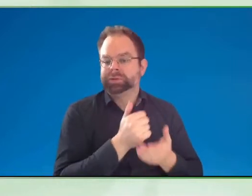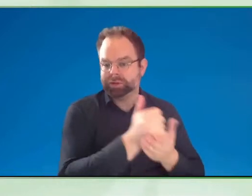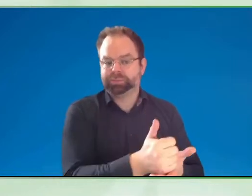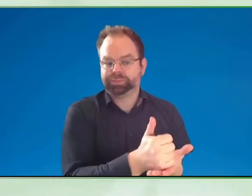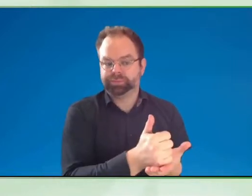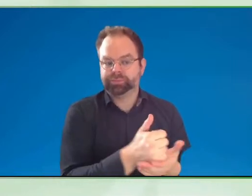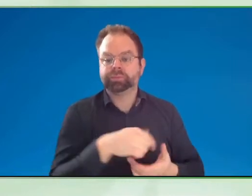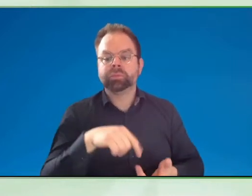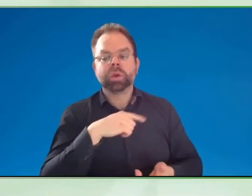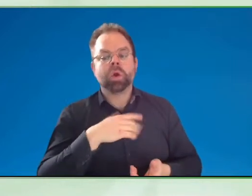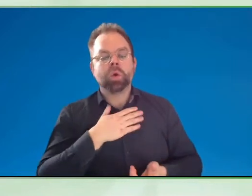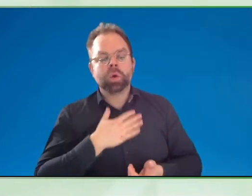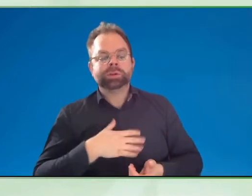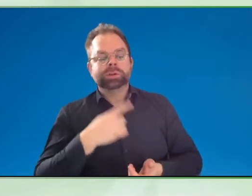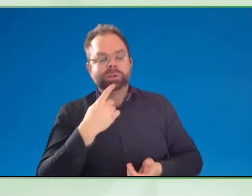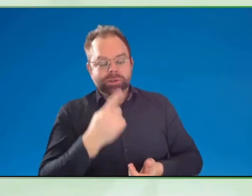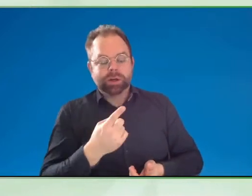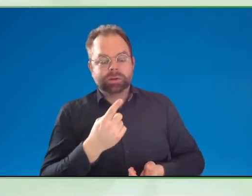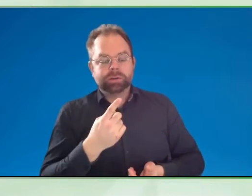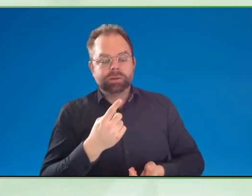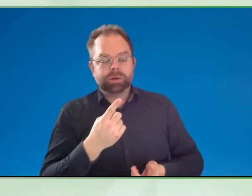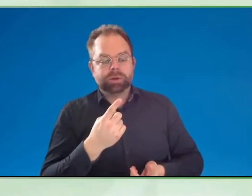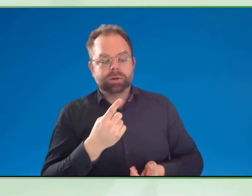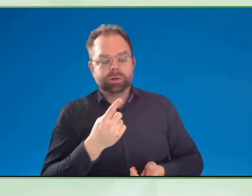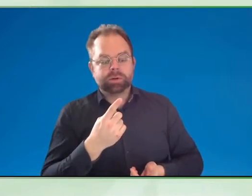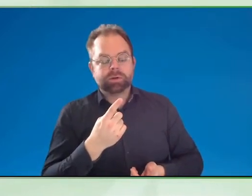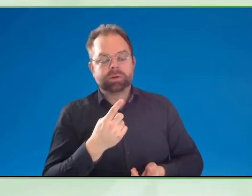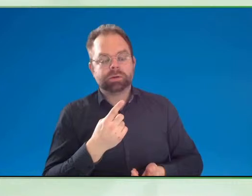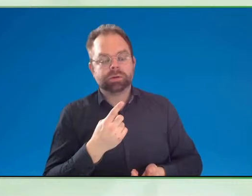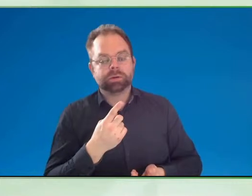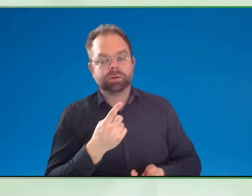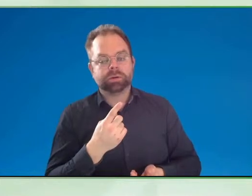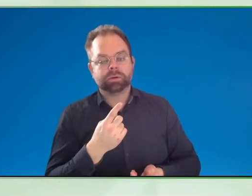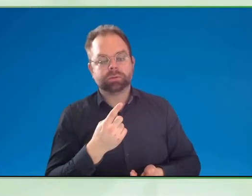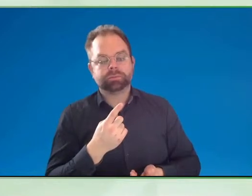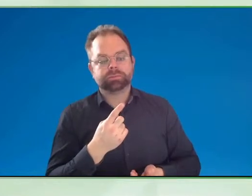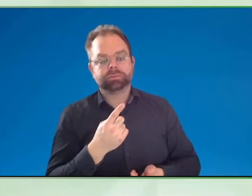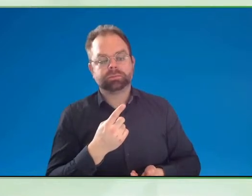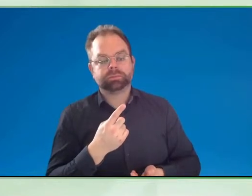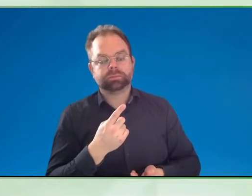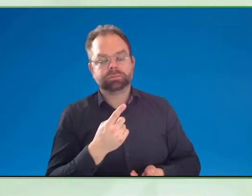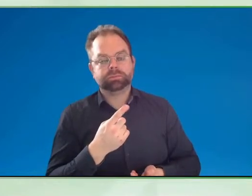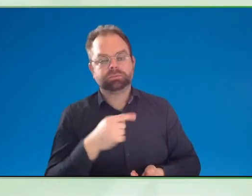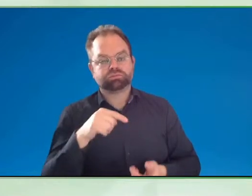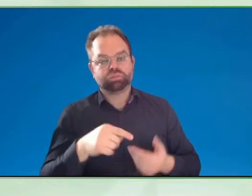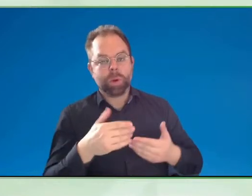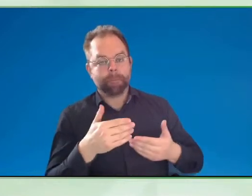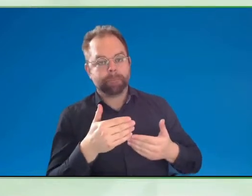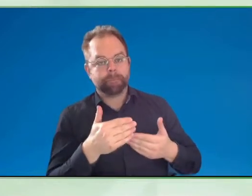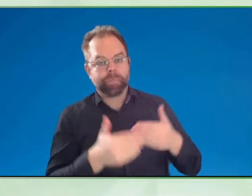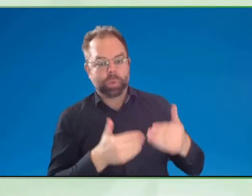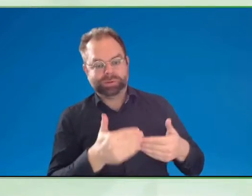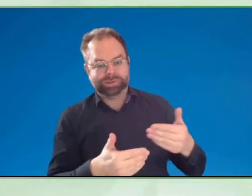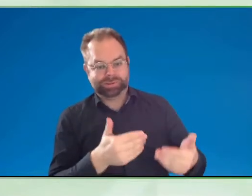terms of inclusive education. There's a lot more support needed so it is not only about the resources but also about